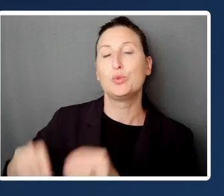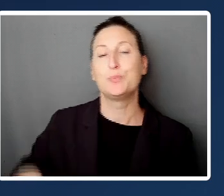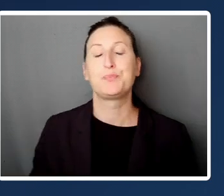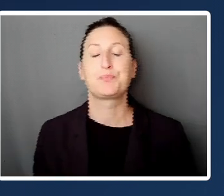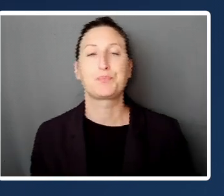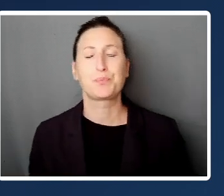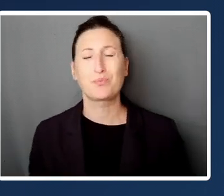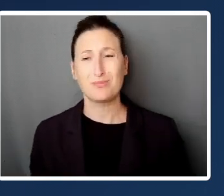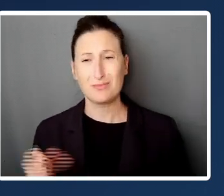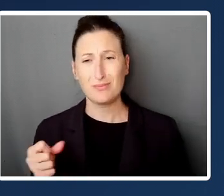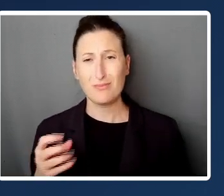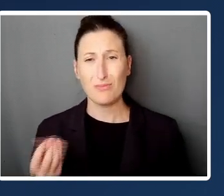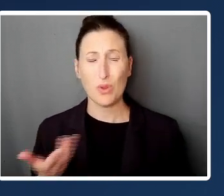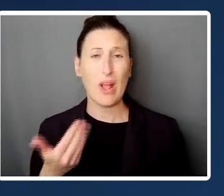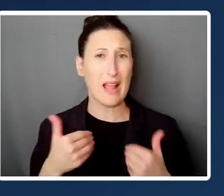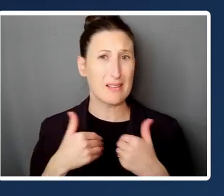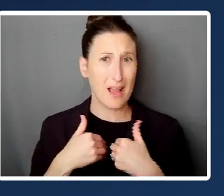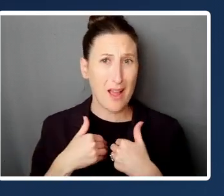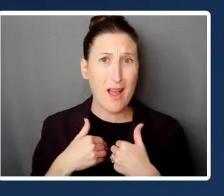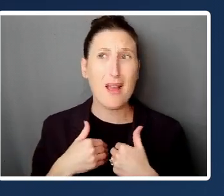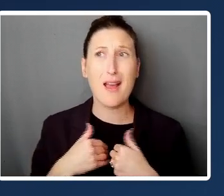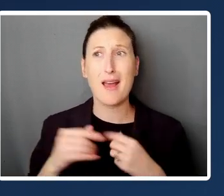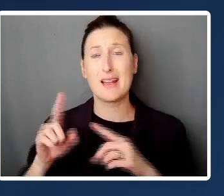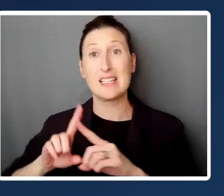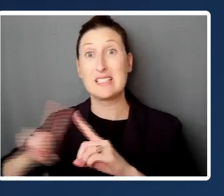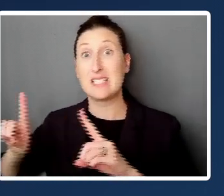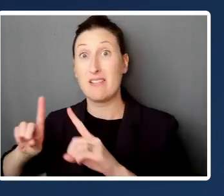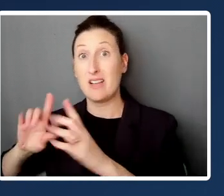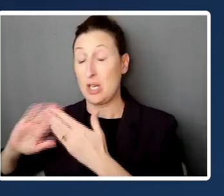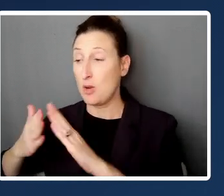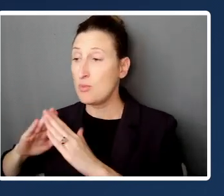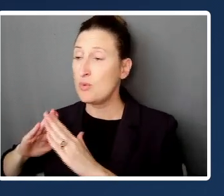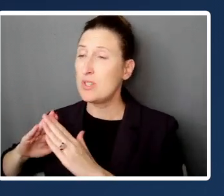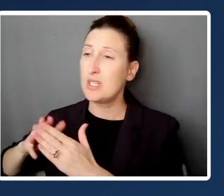I had been in a different community for like close to 20 years. And having moved